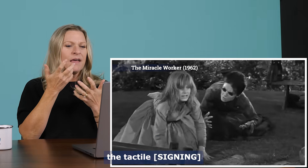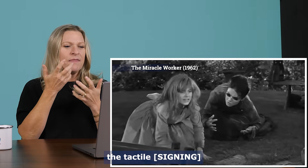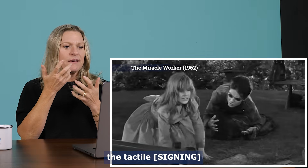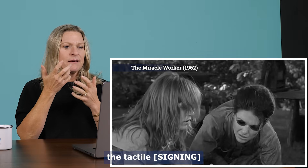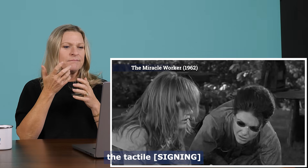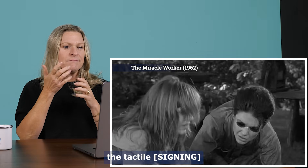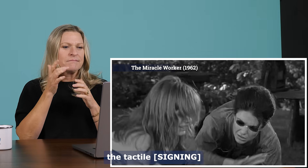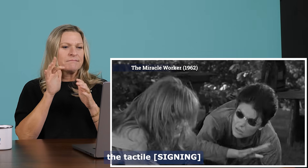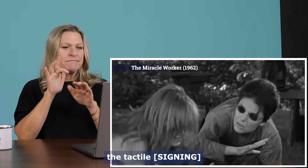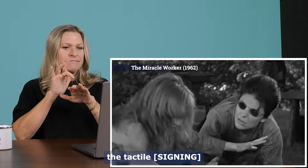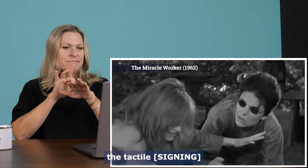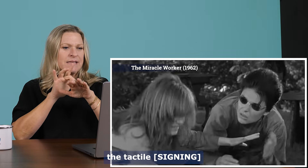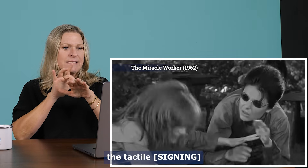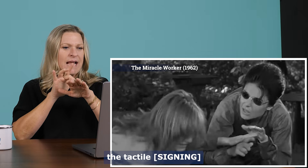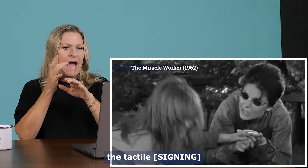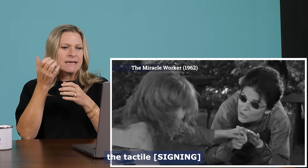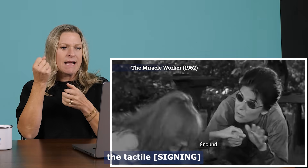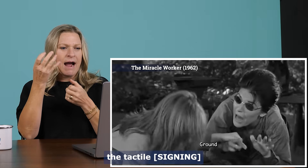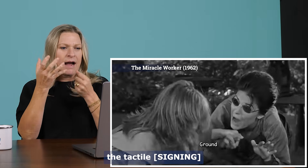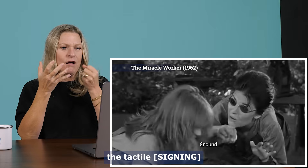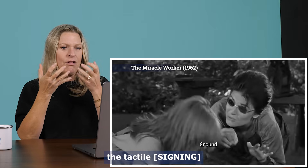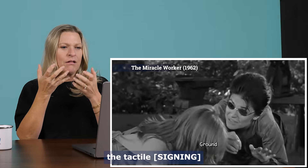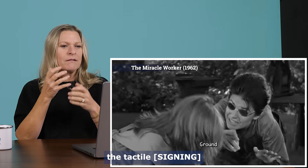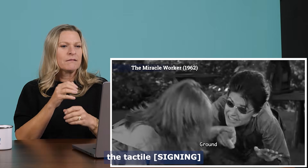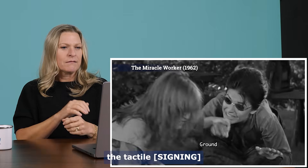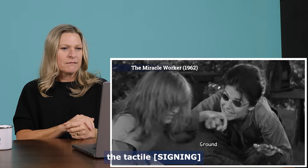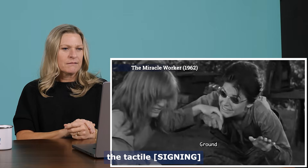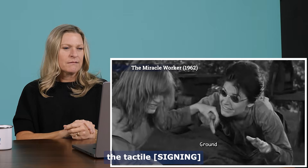the tactile [SIGNING]